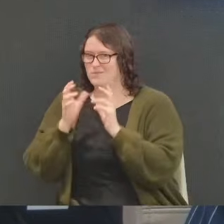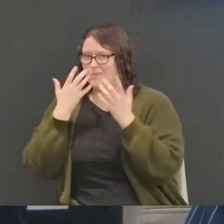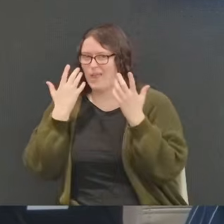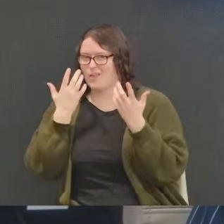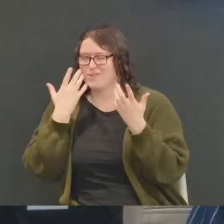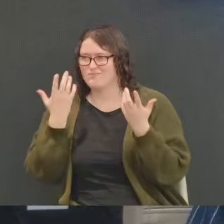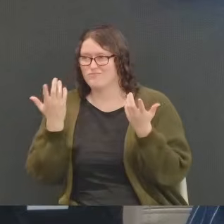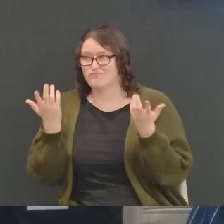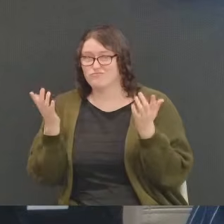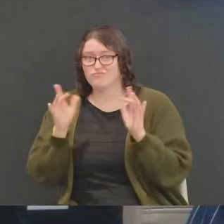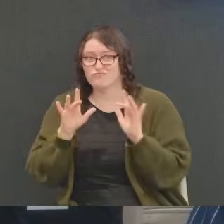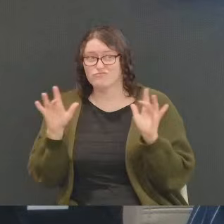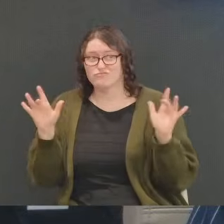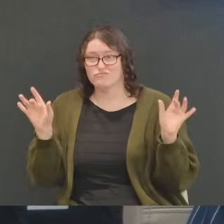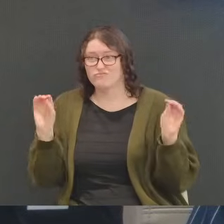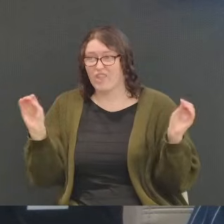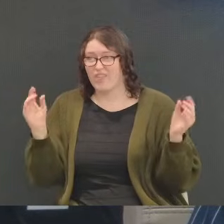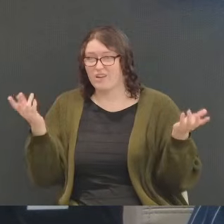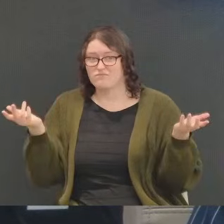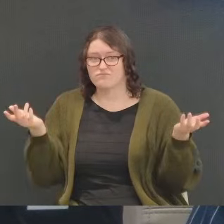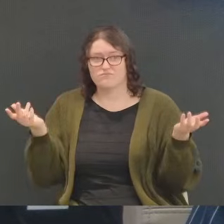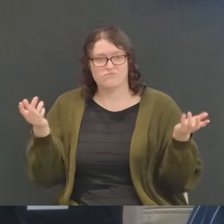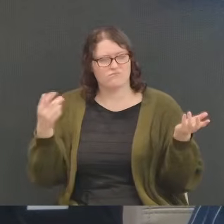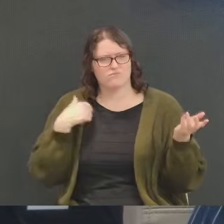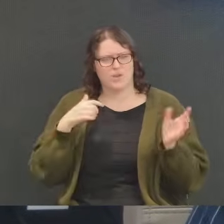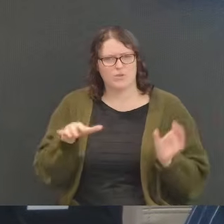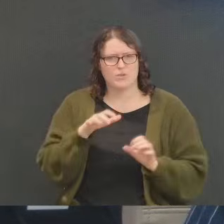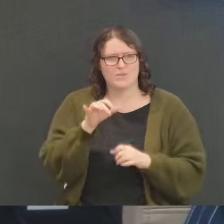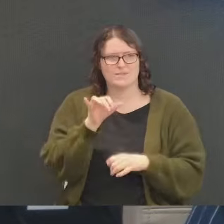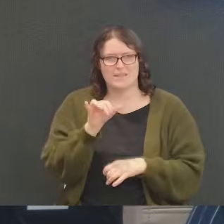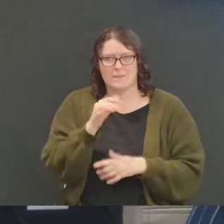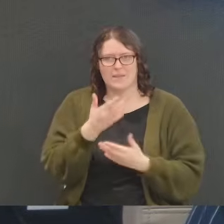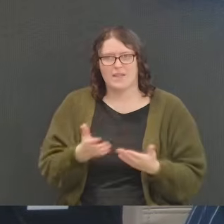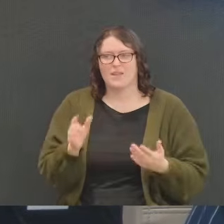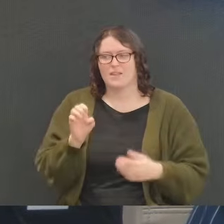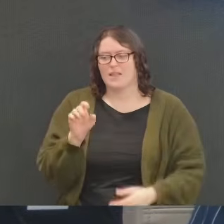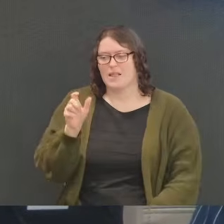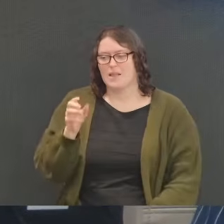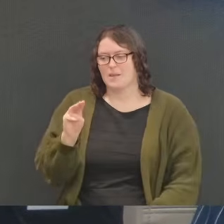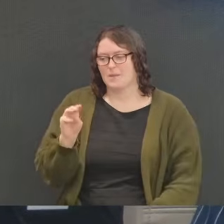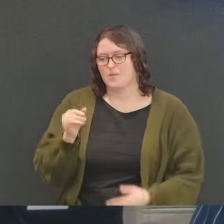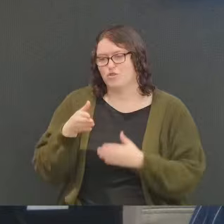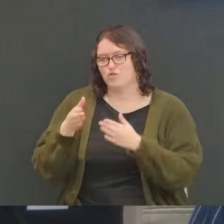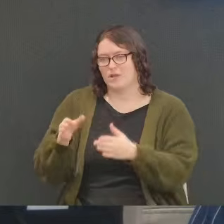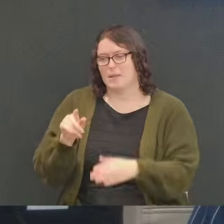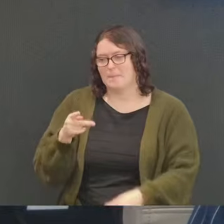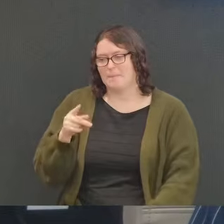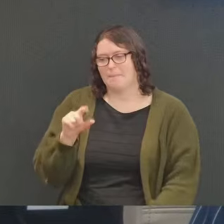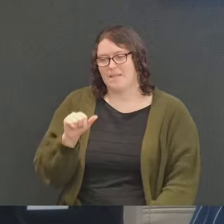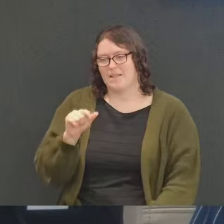nothing. So, and I was doing the same thing when on that Elm Street Plaza. They had a big board and